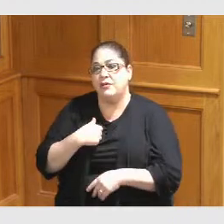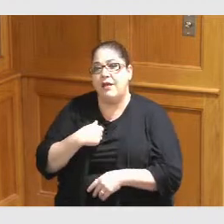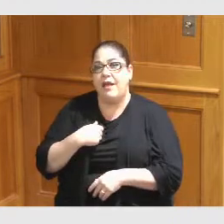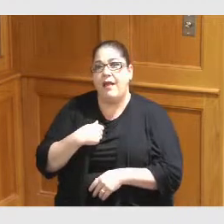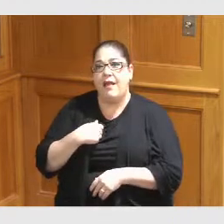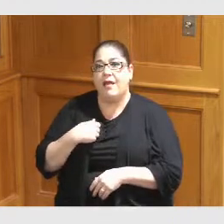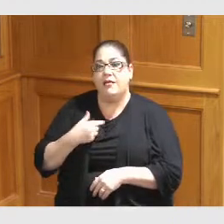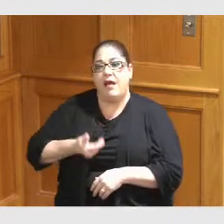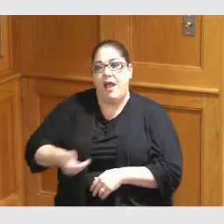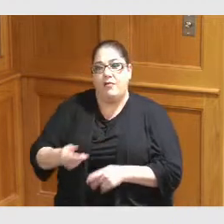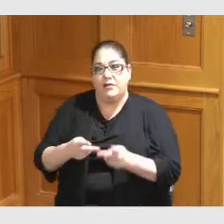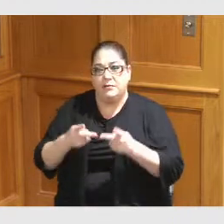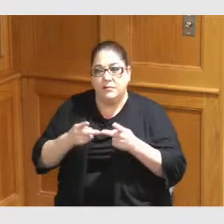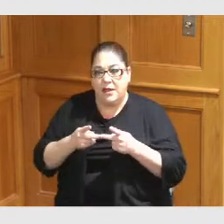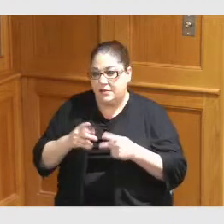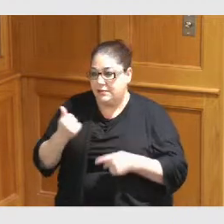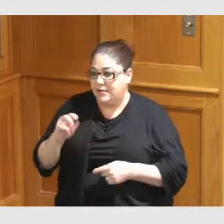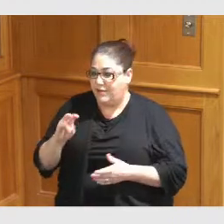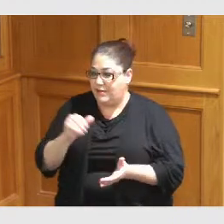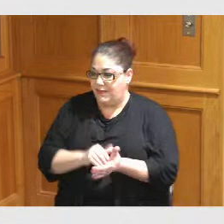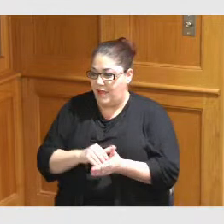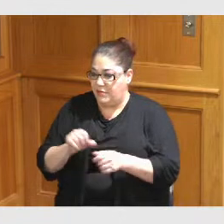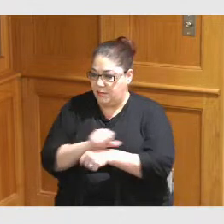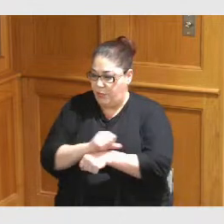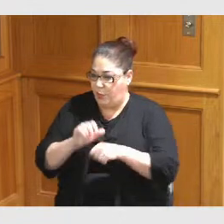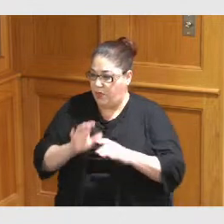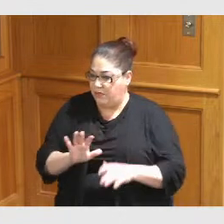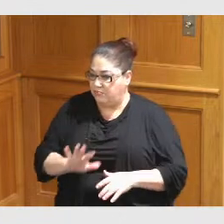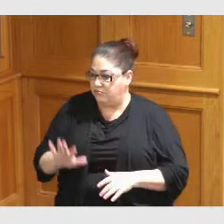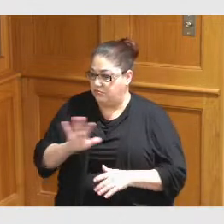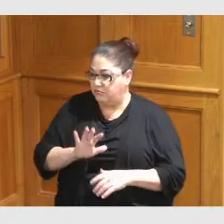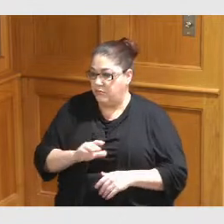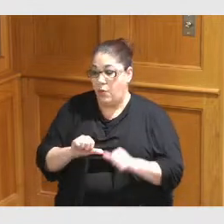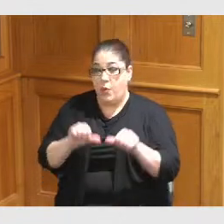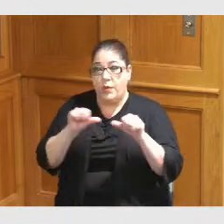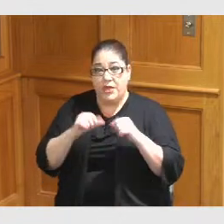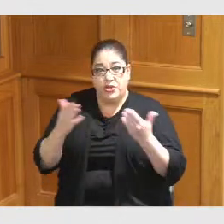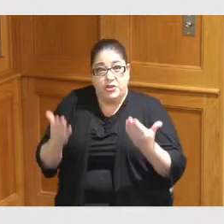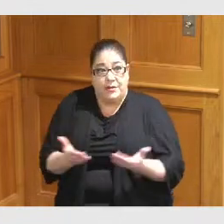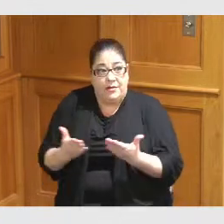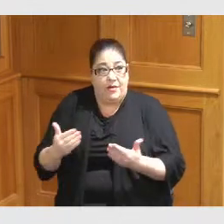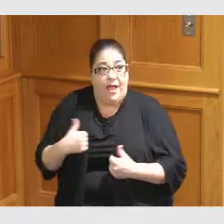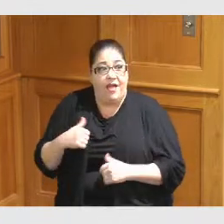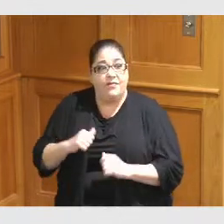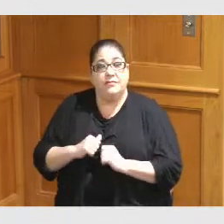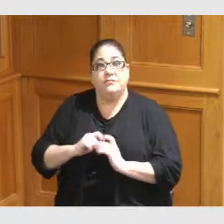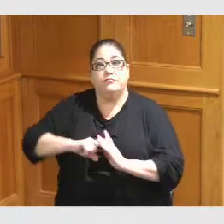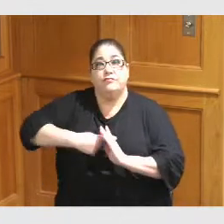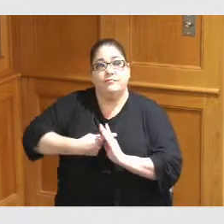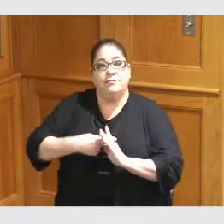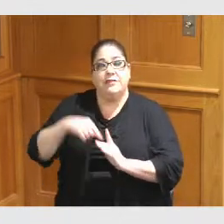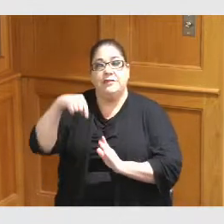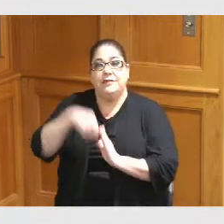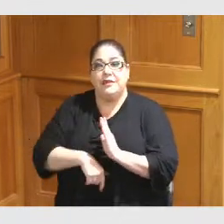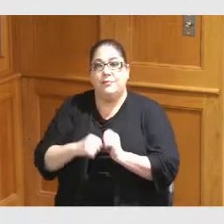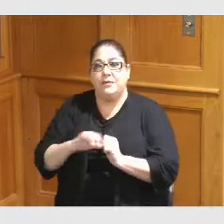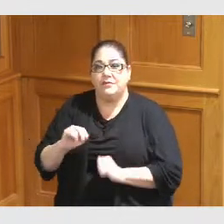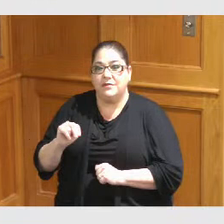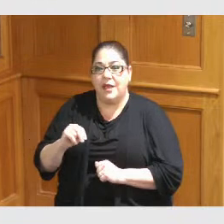and about 17,000 employees our location here has its original routes deep in Cincinnati history it